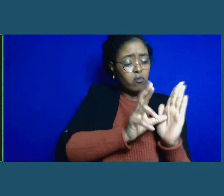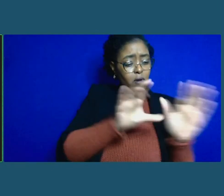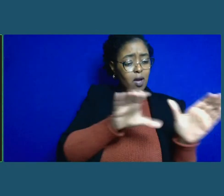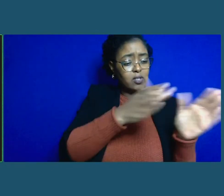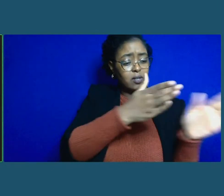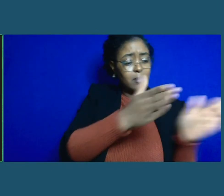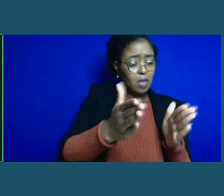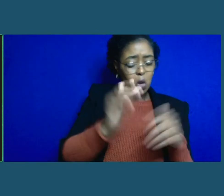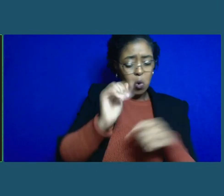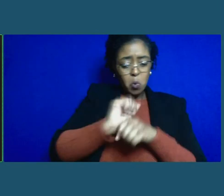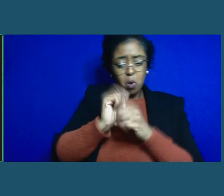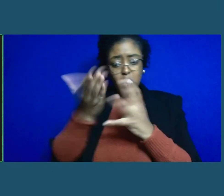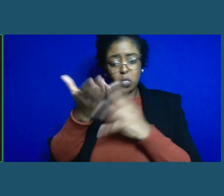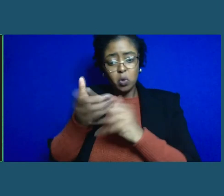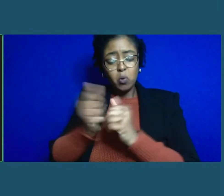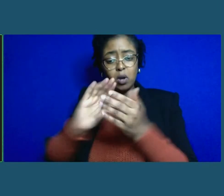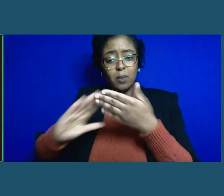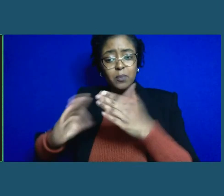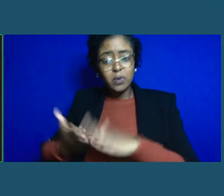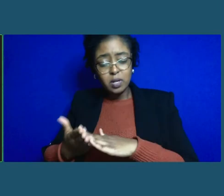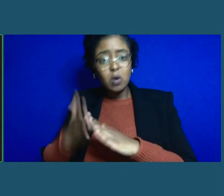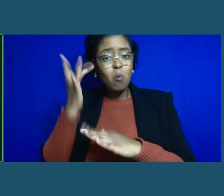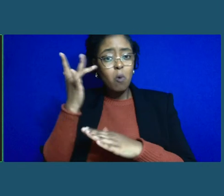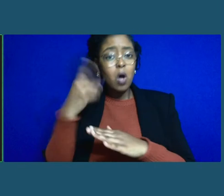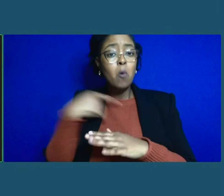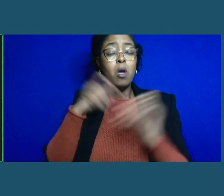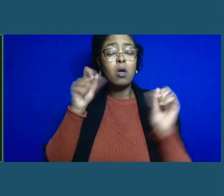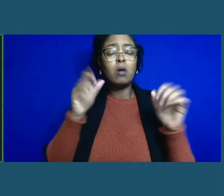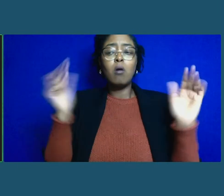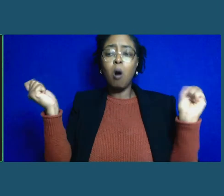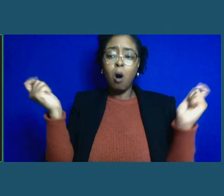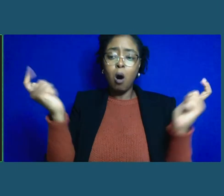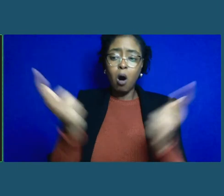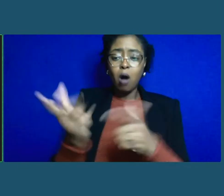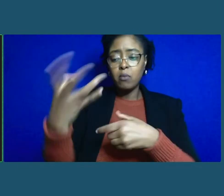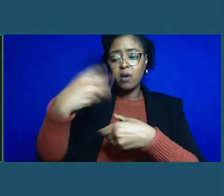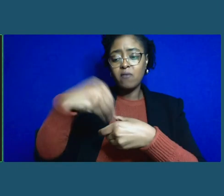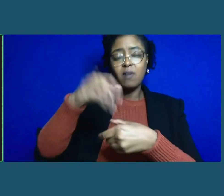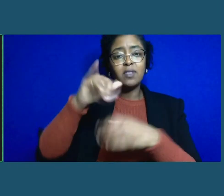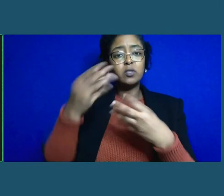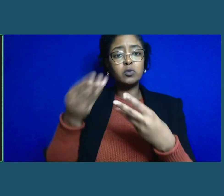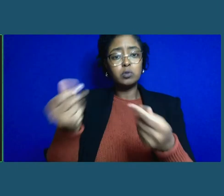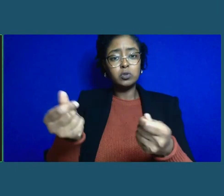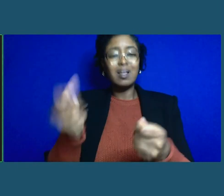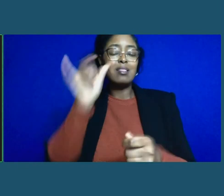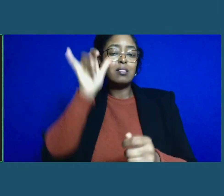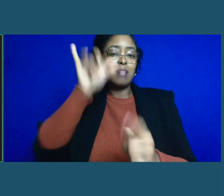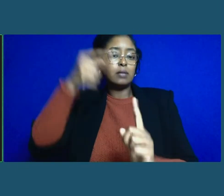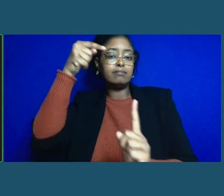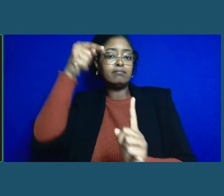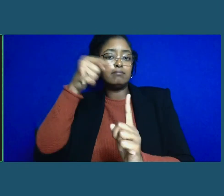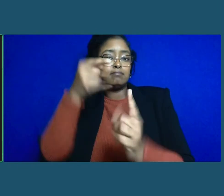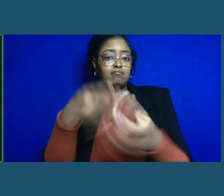constantly coming back looking at the action plan's working it through with the community so